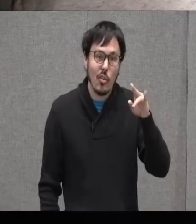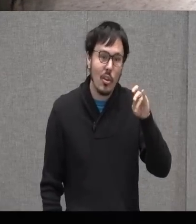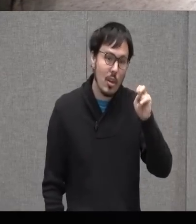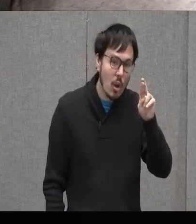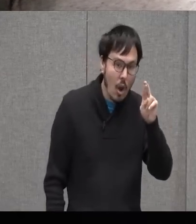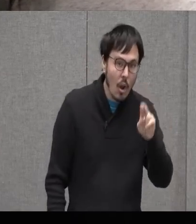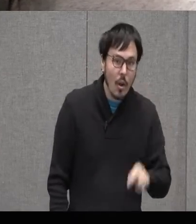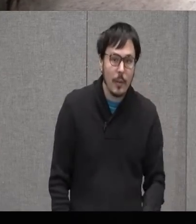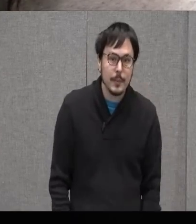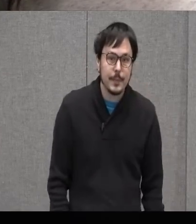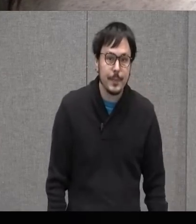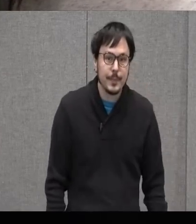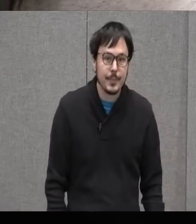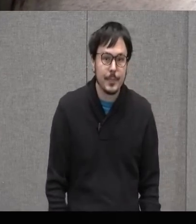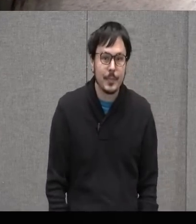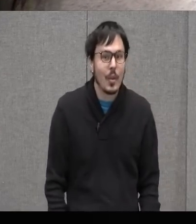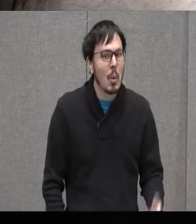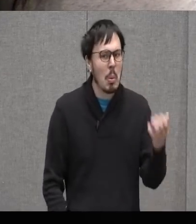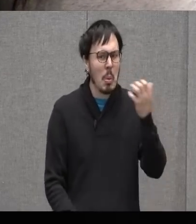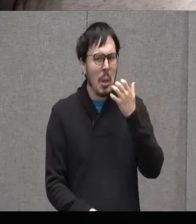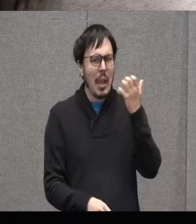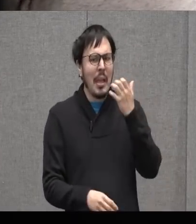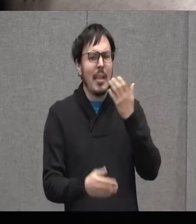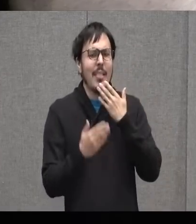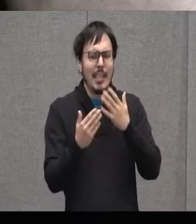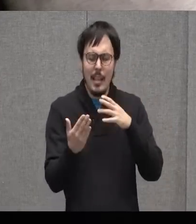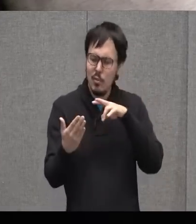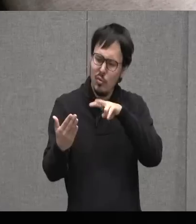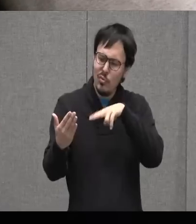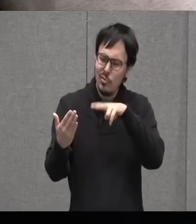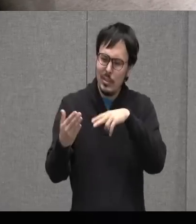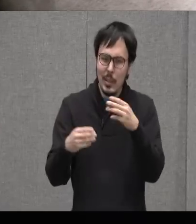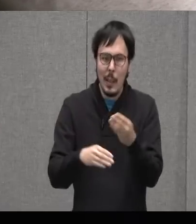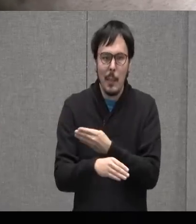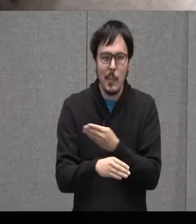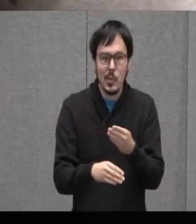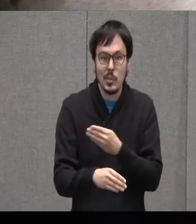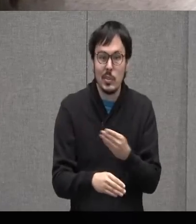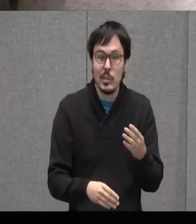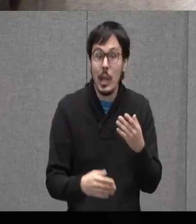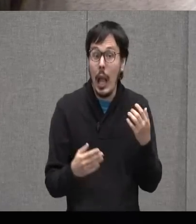Well, thanks for ruining music for me. Now, all I can hear are numbers.